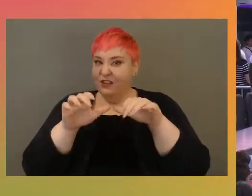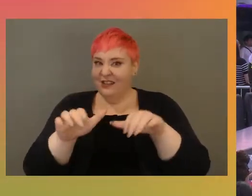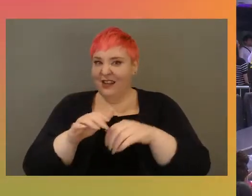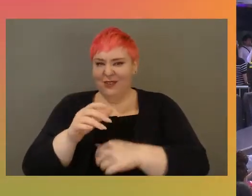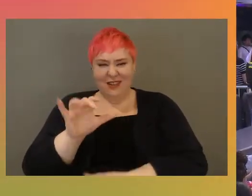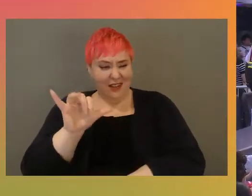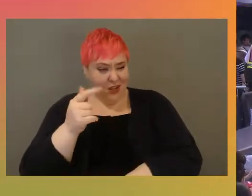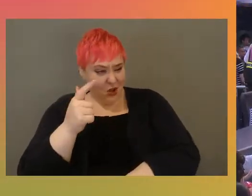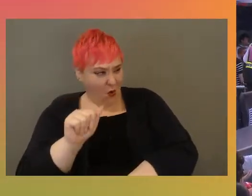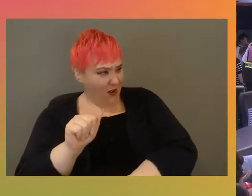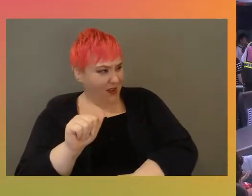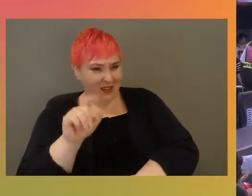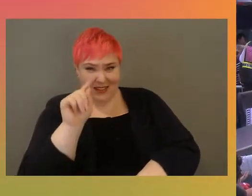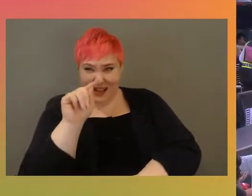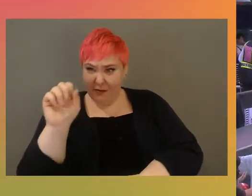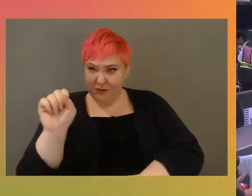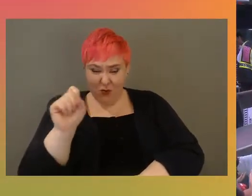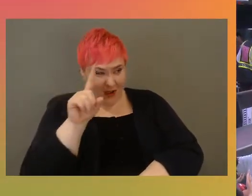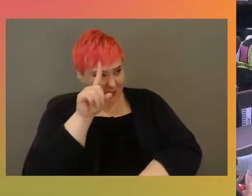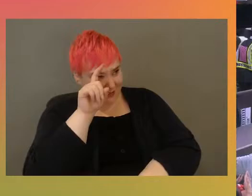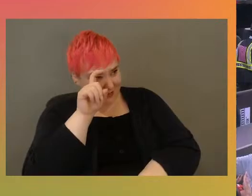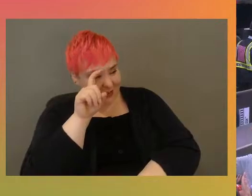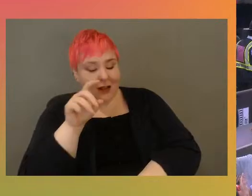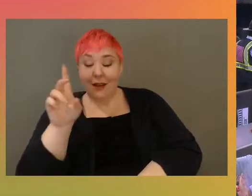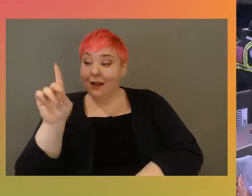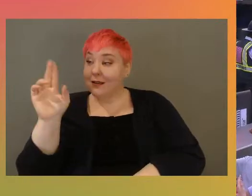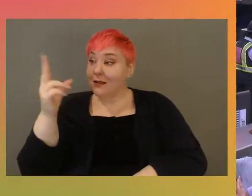FRONT OF YOU, AND FEEL LIKE, WOW, THIS IS A PHENOMENAL EVENT.